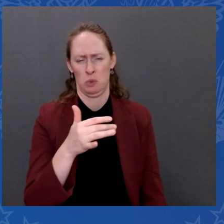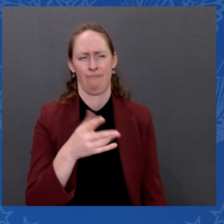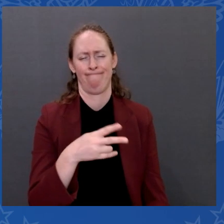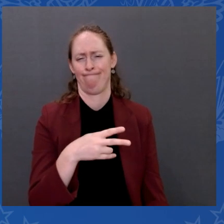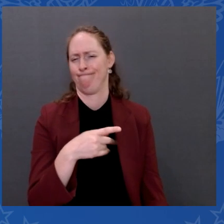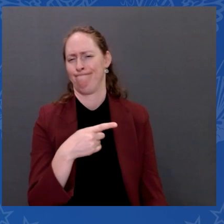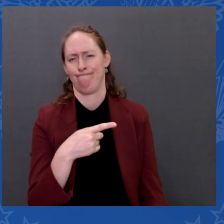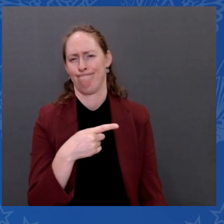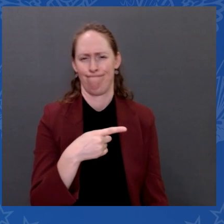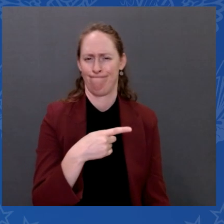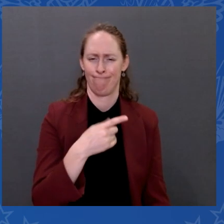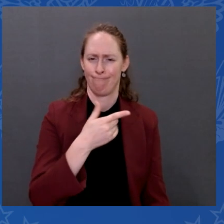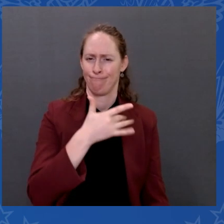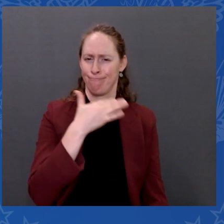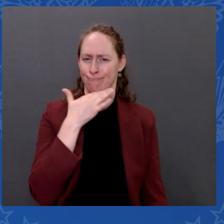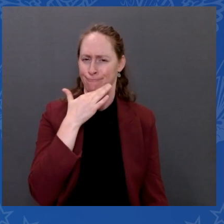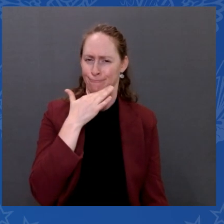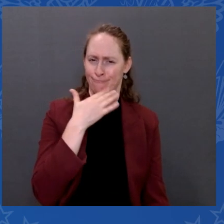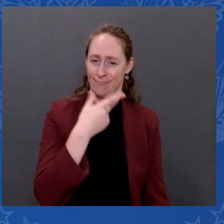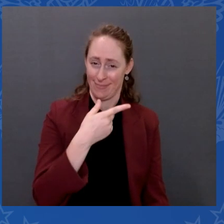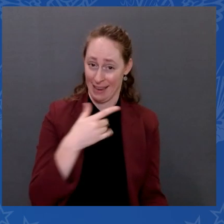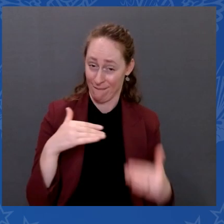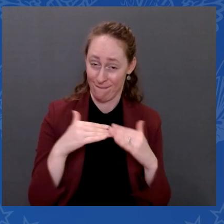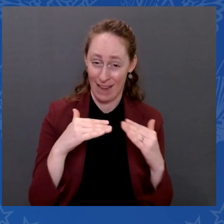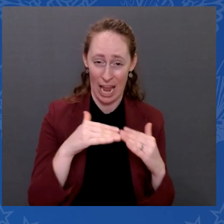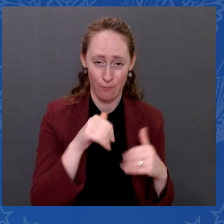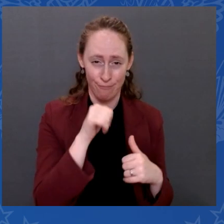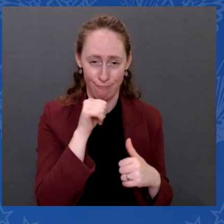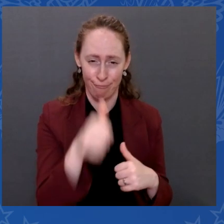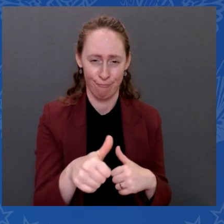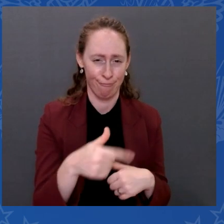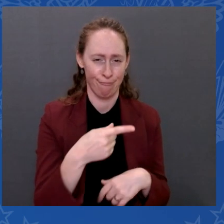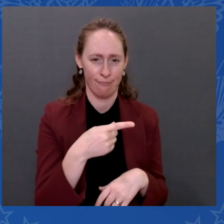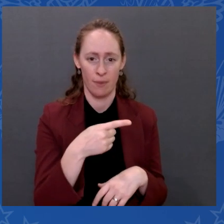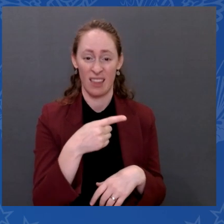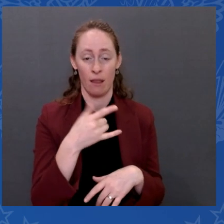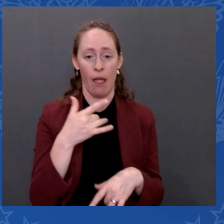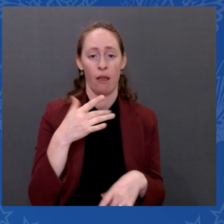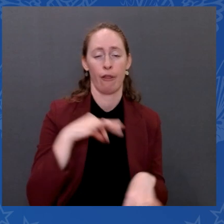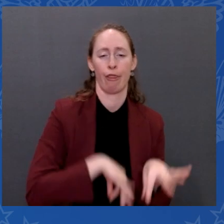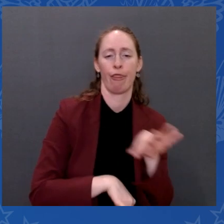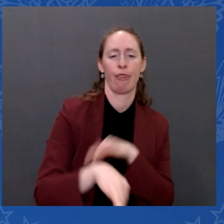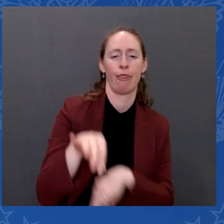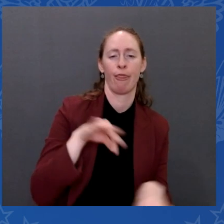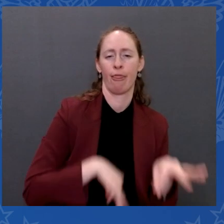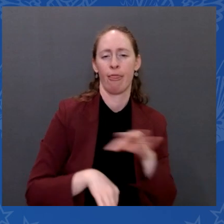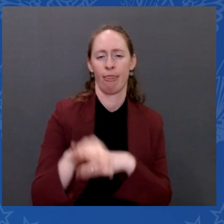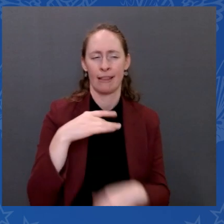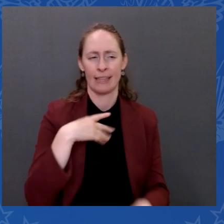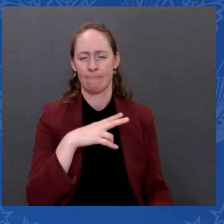Mr. President, as soon as possible, and continues working to strengthen our competitiveness